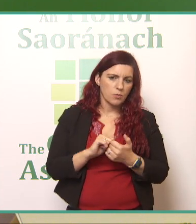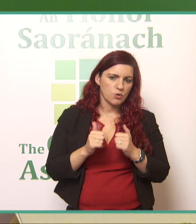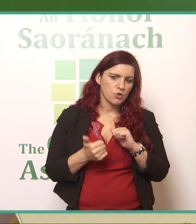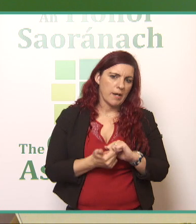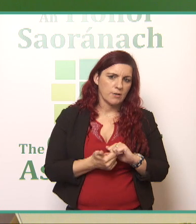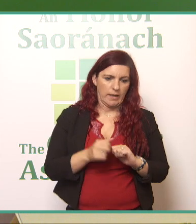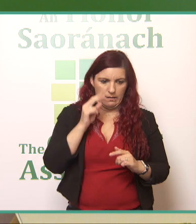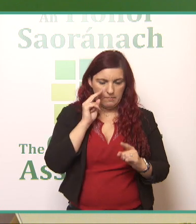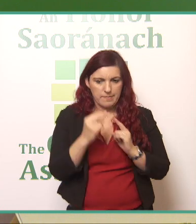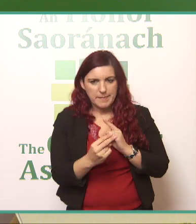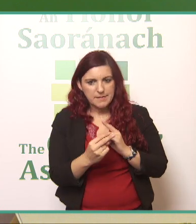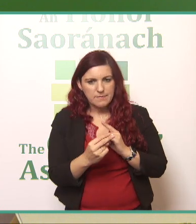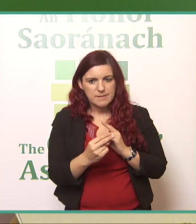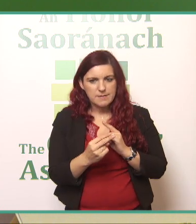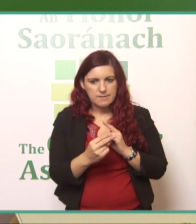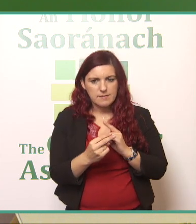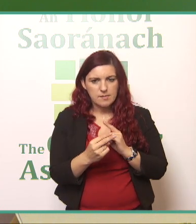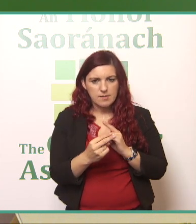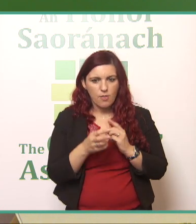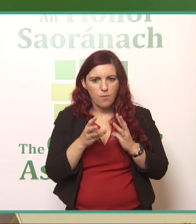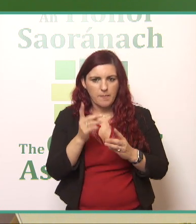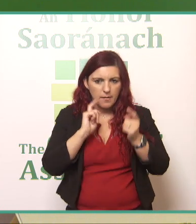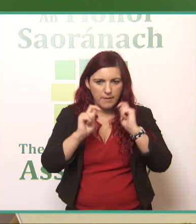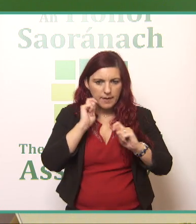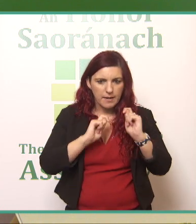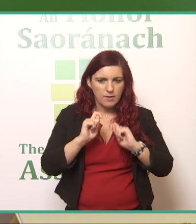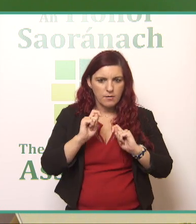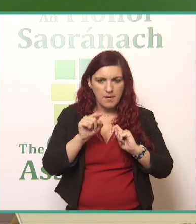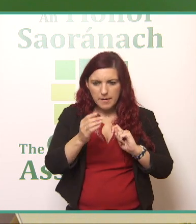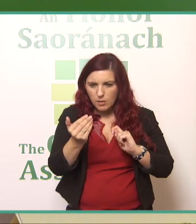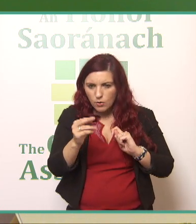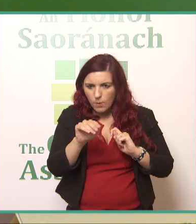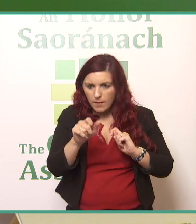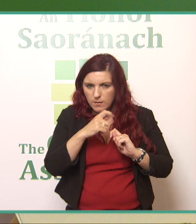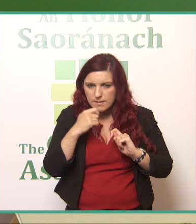and I think I might have preempted what you were going to say but I would never second guess you